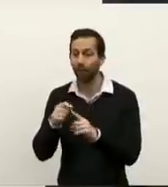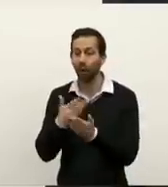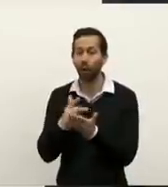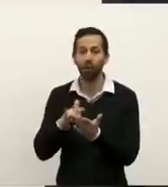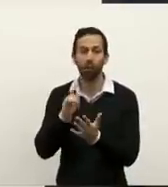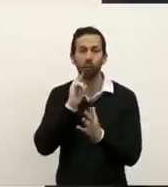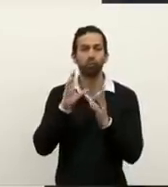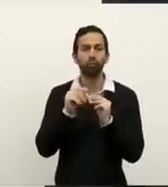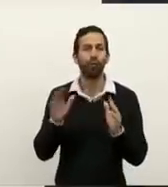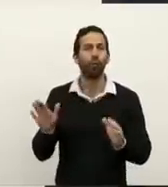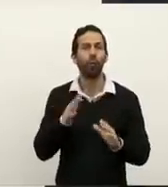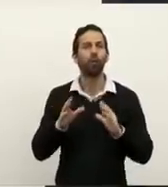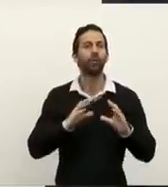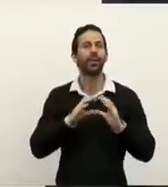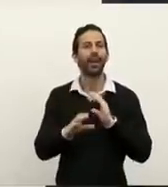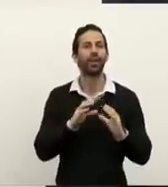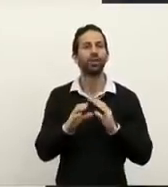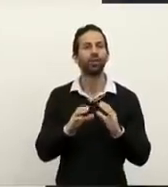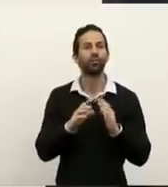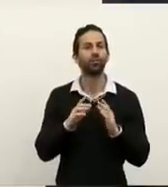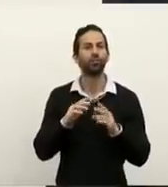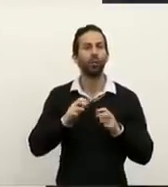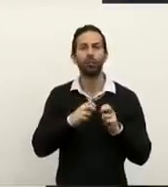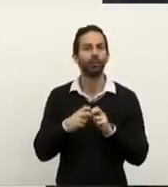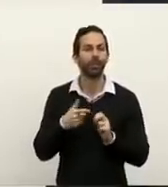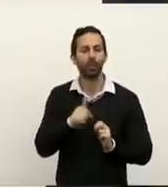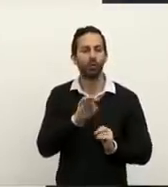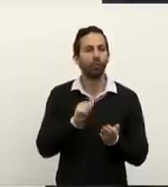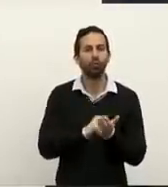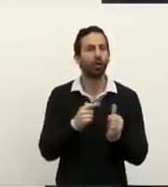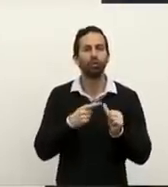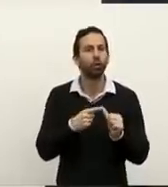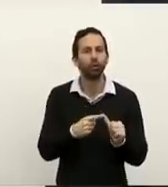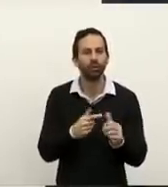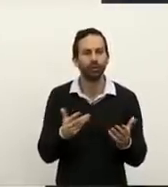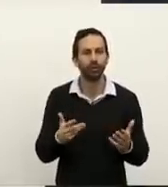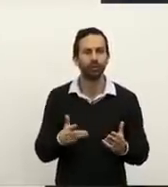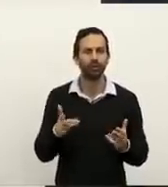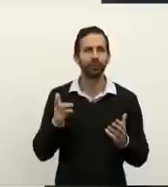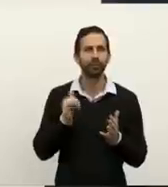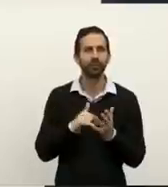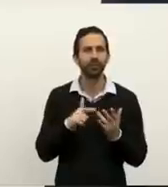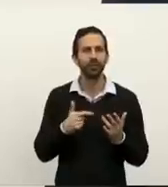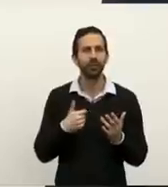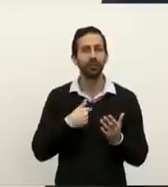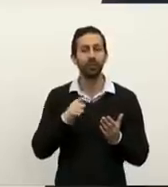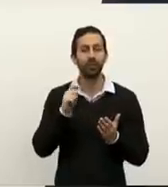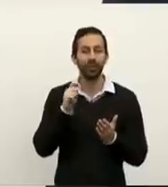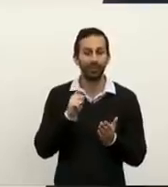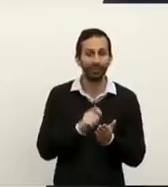will solve all their communication problems. It may not be the right solution. So we do fund into capacity building money